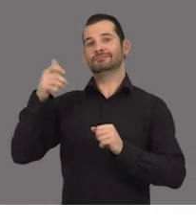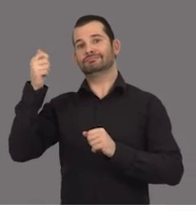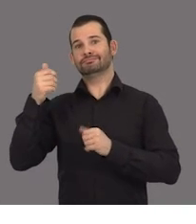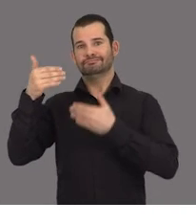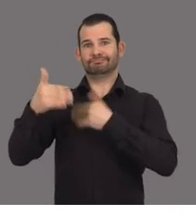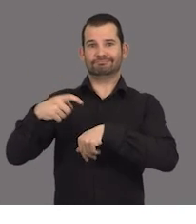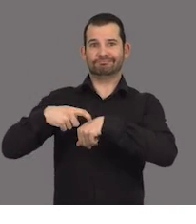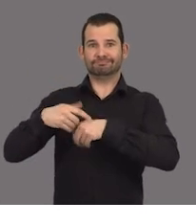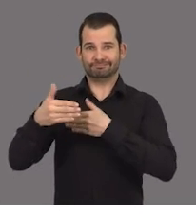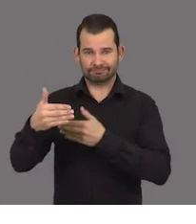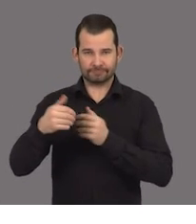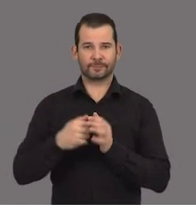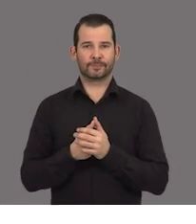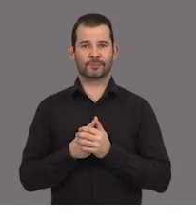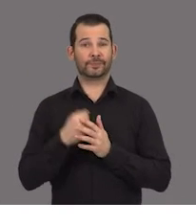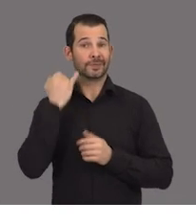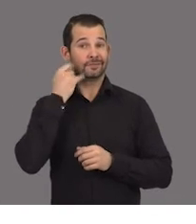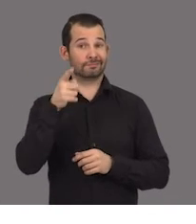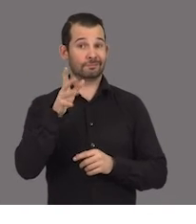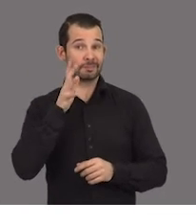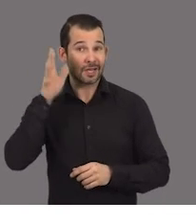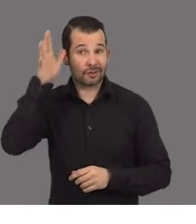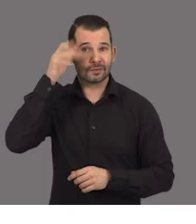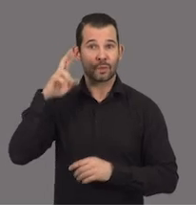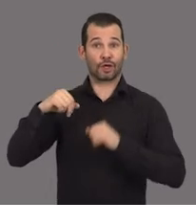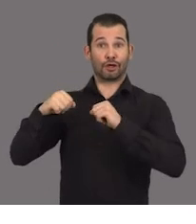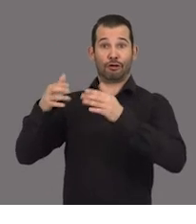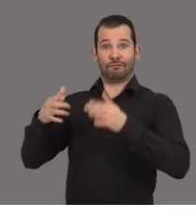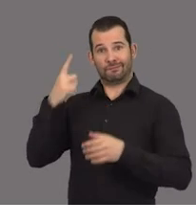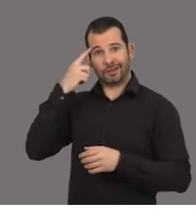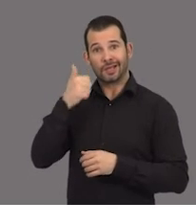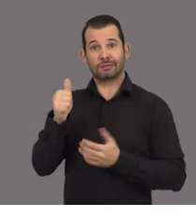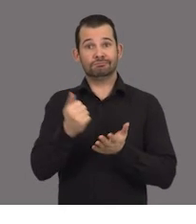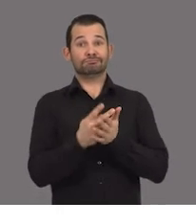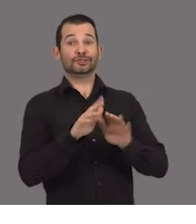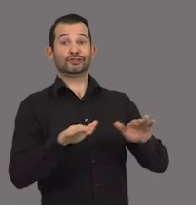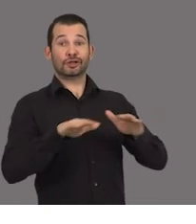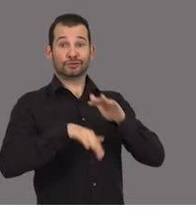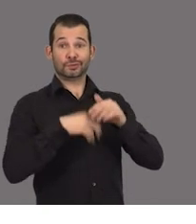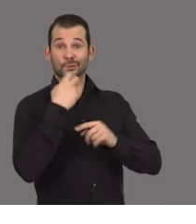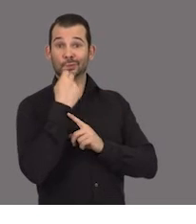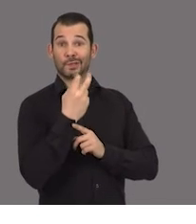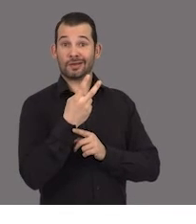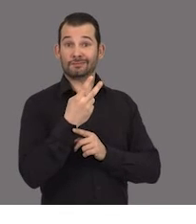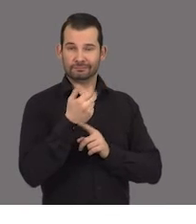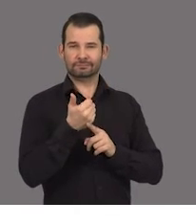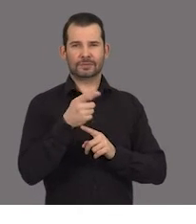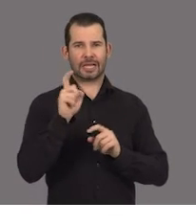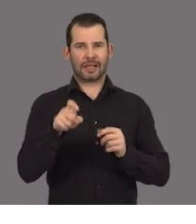If you are a parent or guardian of eligible children under 12 years old, you will have to attest that: